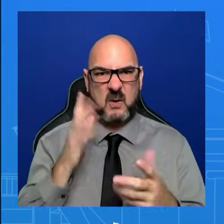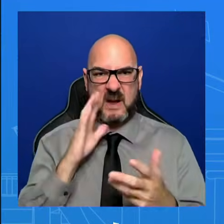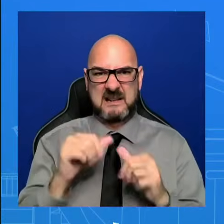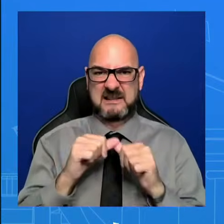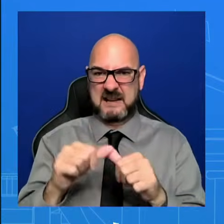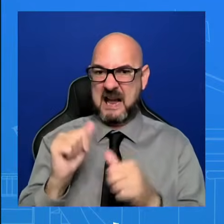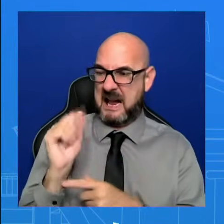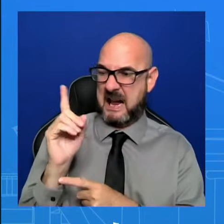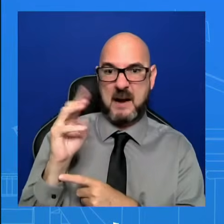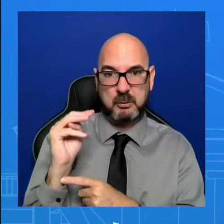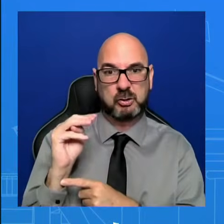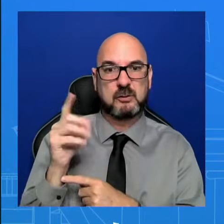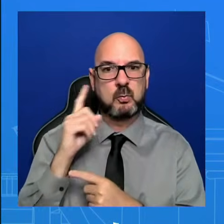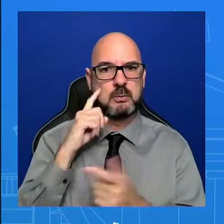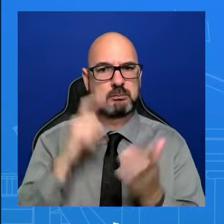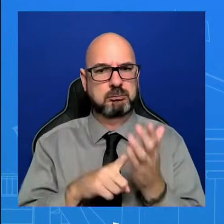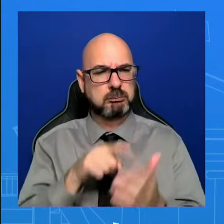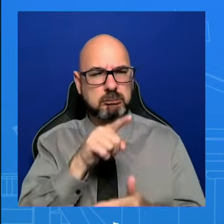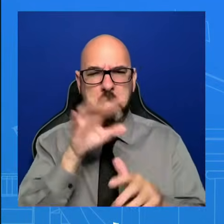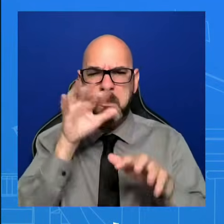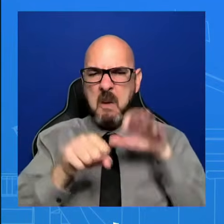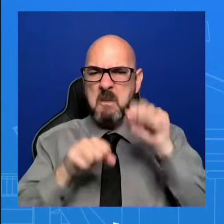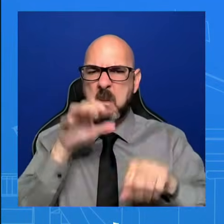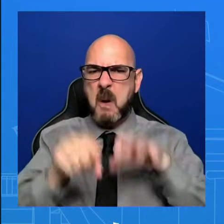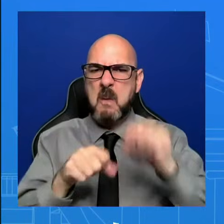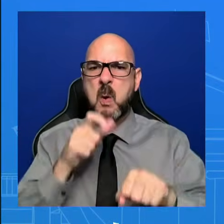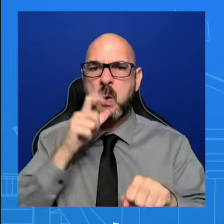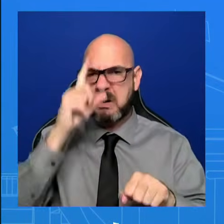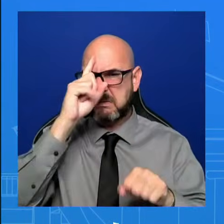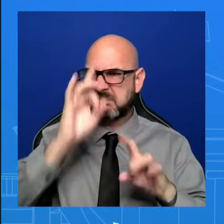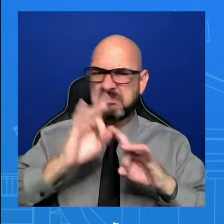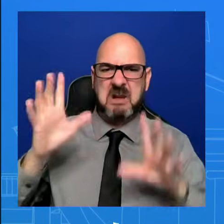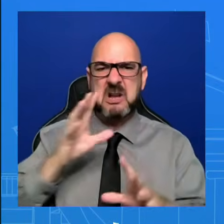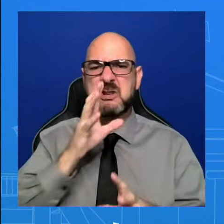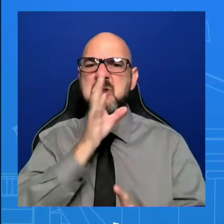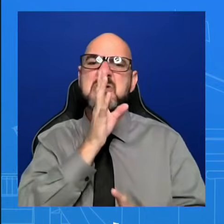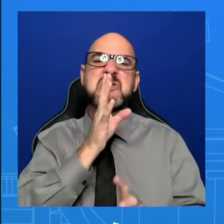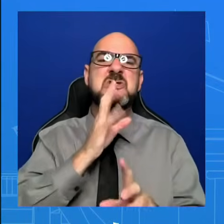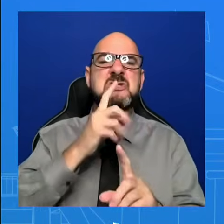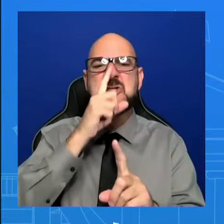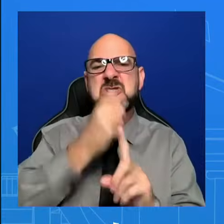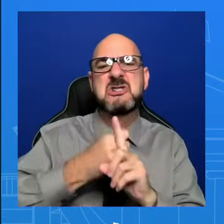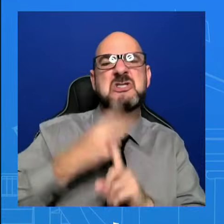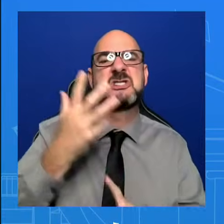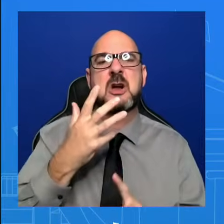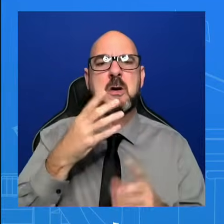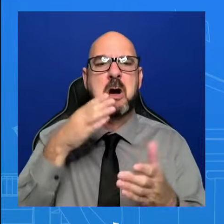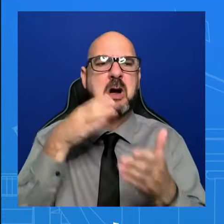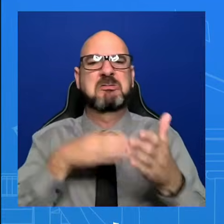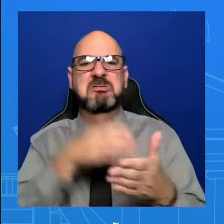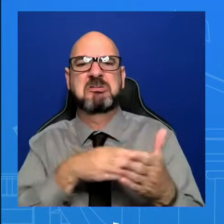call out this hateful speech, including antisemitism -- again, which is hateful speech. It is abhorrent. We got to call it out. Go ahead.